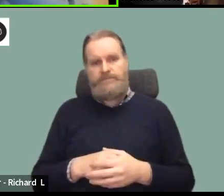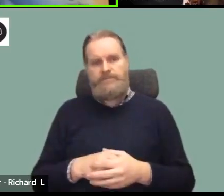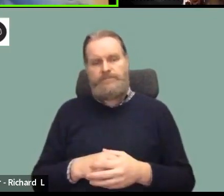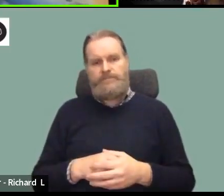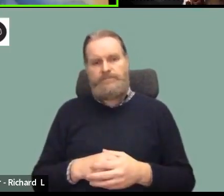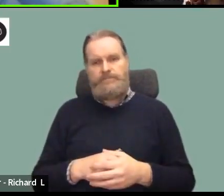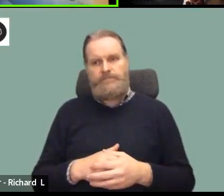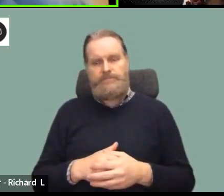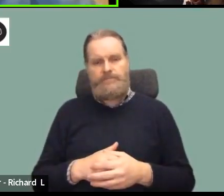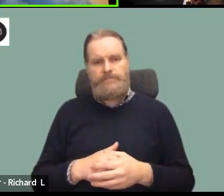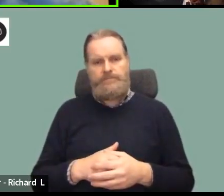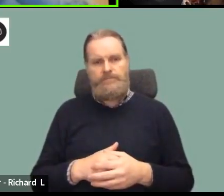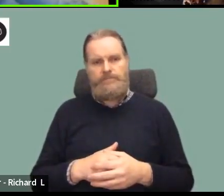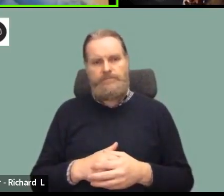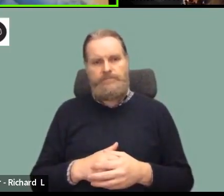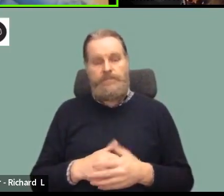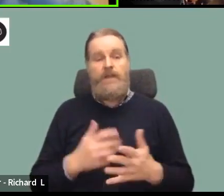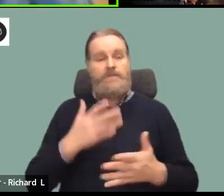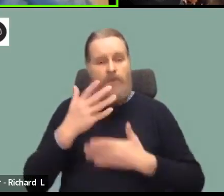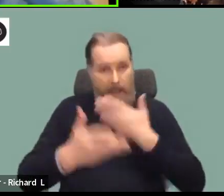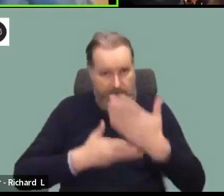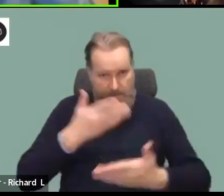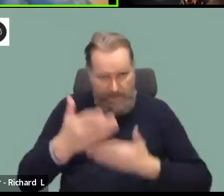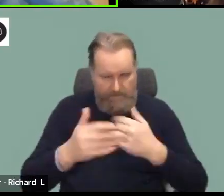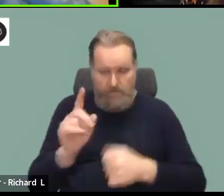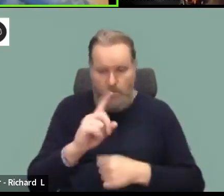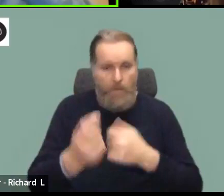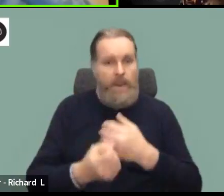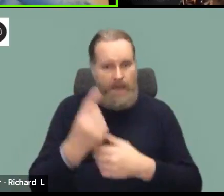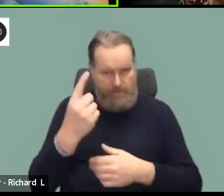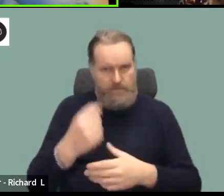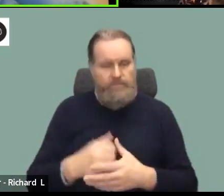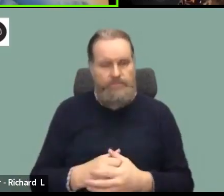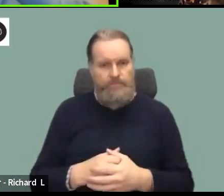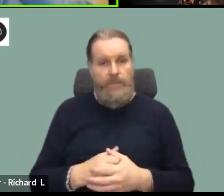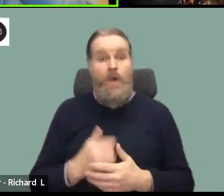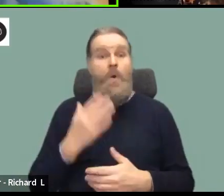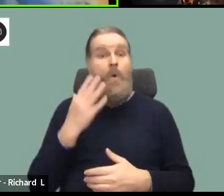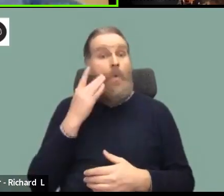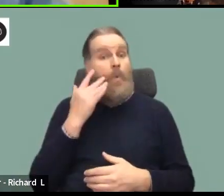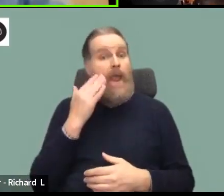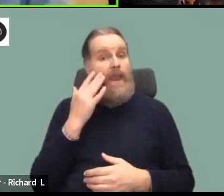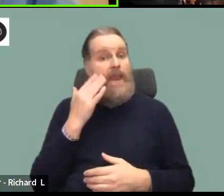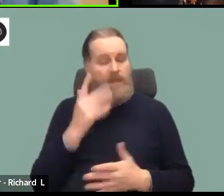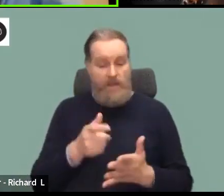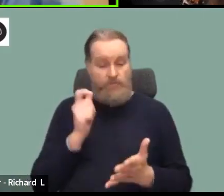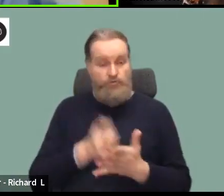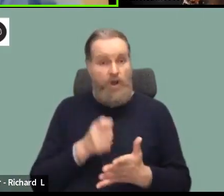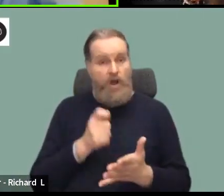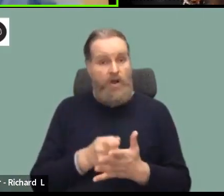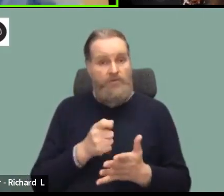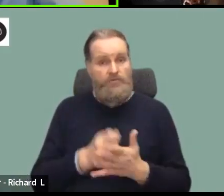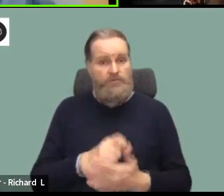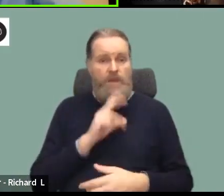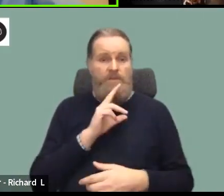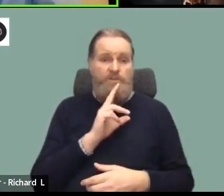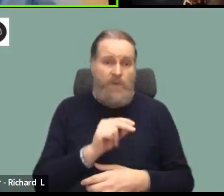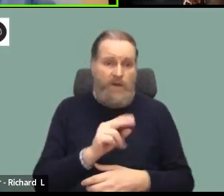the So the final point plan is, is the is the wherever they are. So, first of all, just to explain that we. hat we will make it clear when any lab is intended to start,